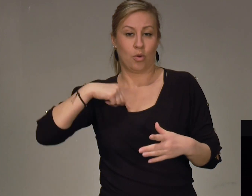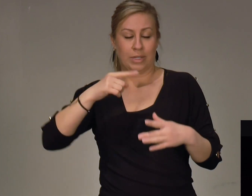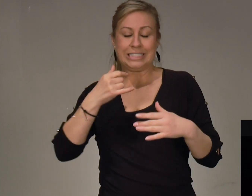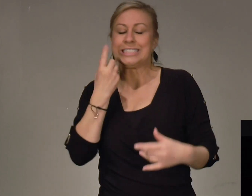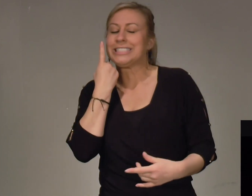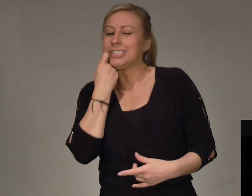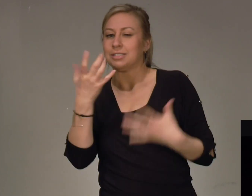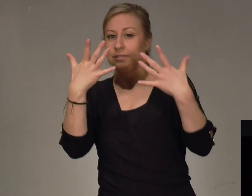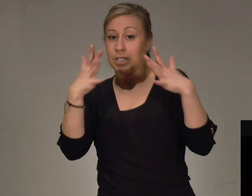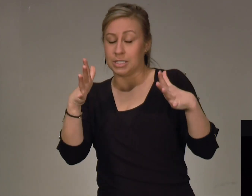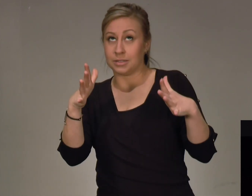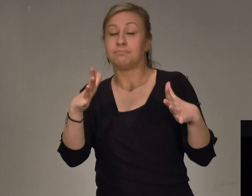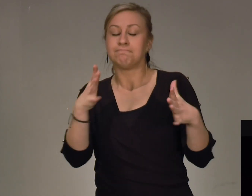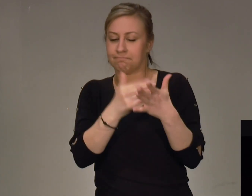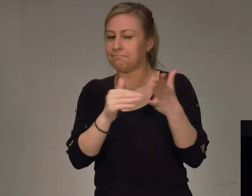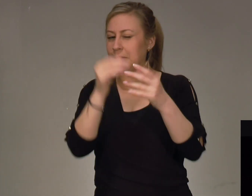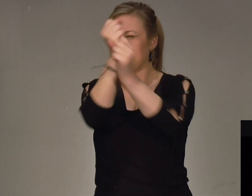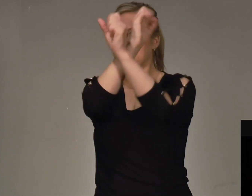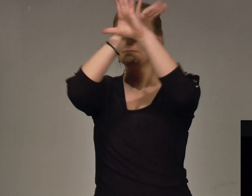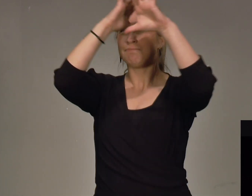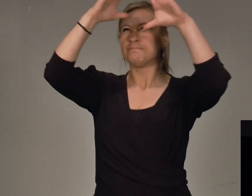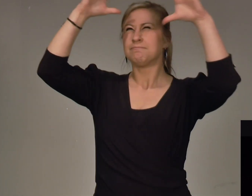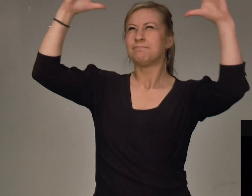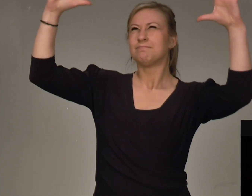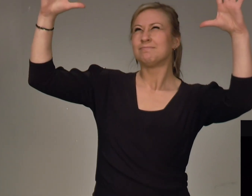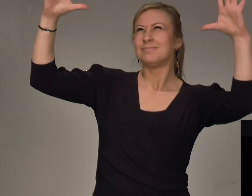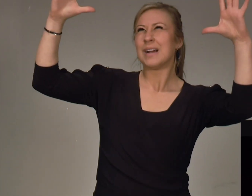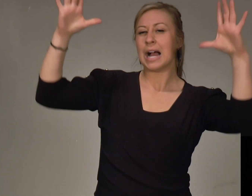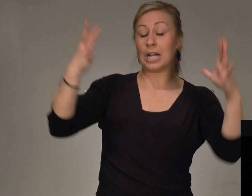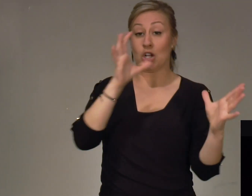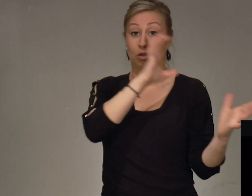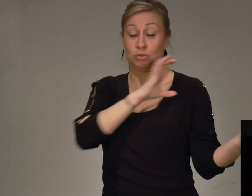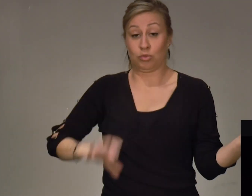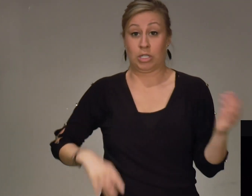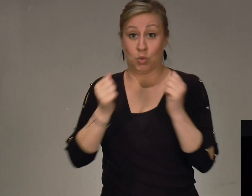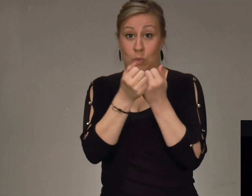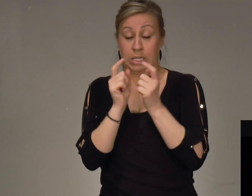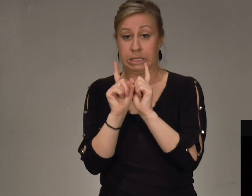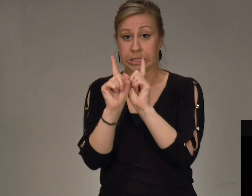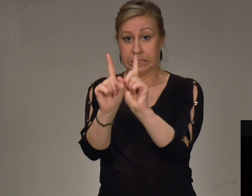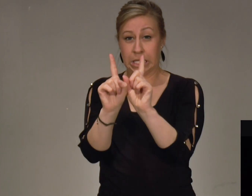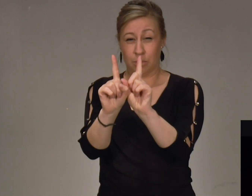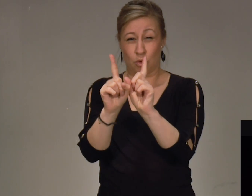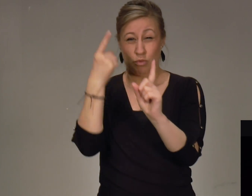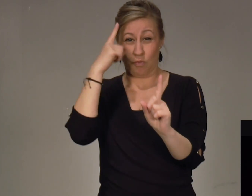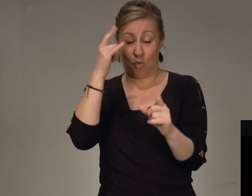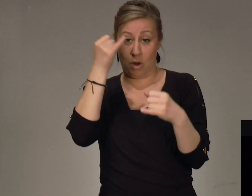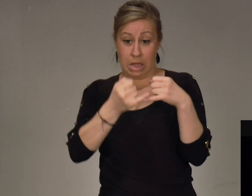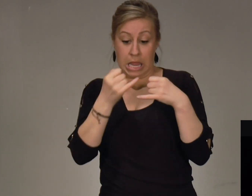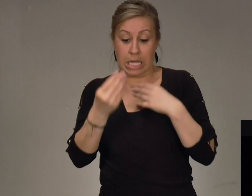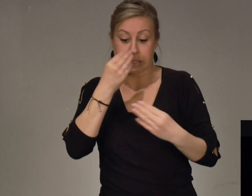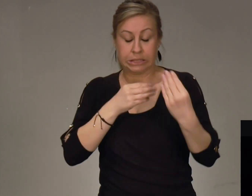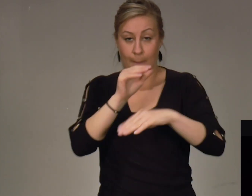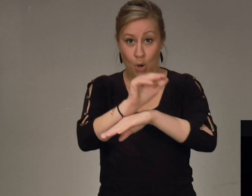with His disciples. There for the Last Supper, Jesus talks about His death and